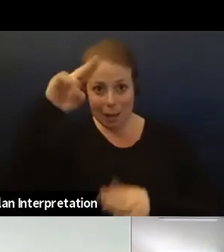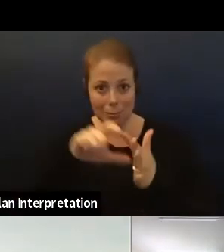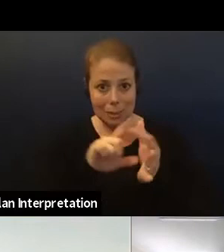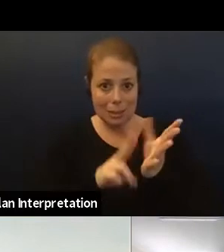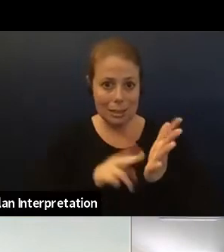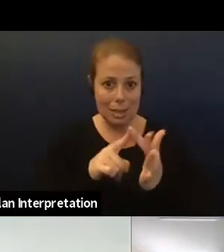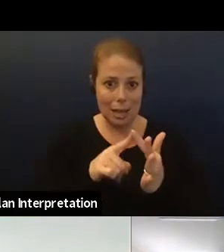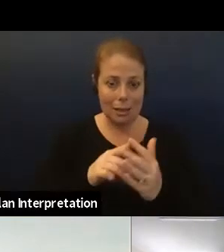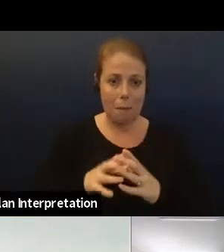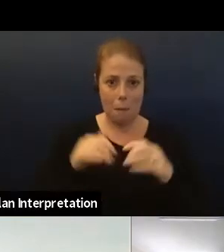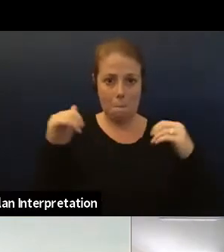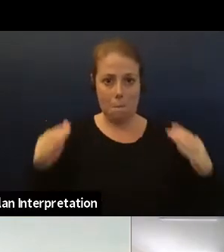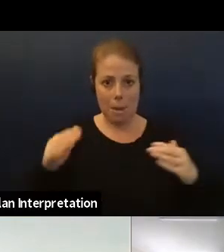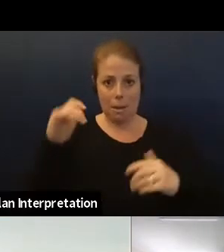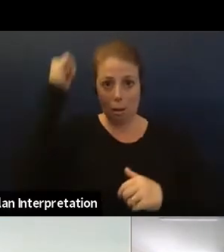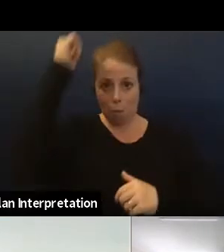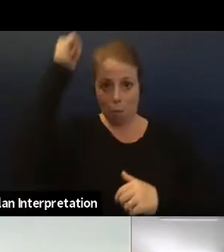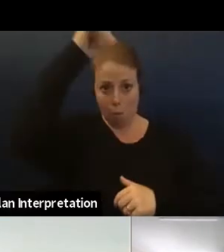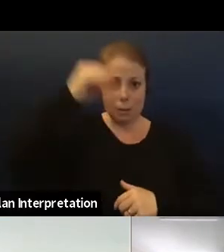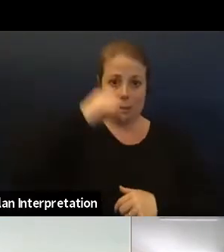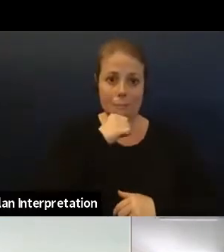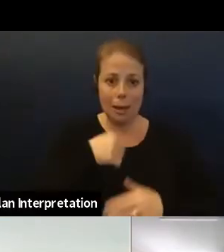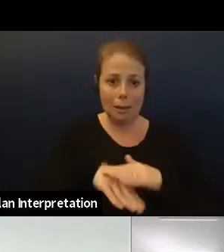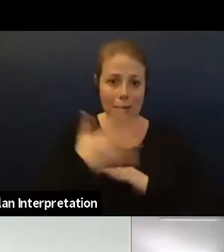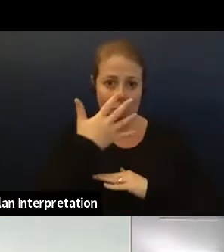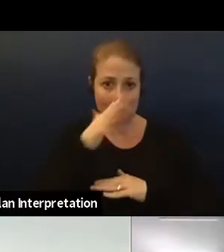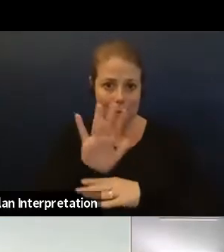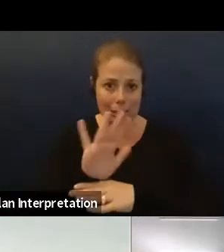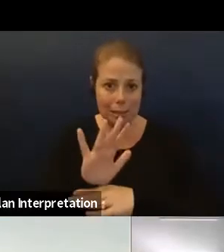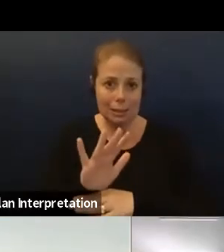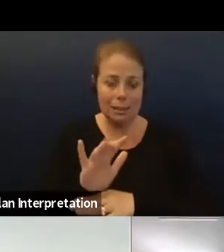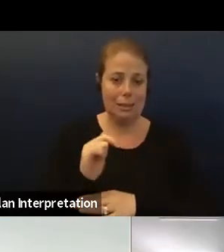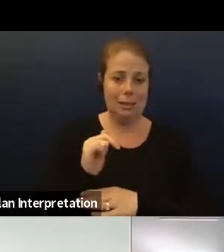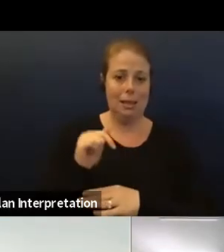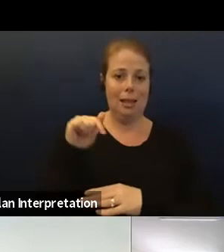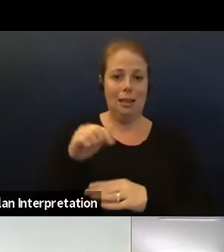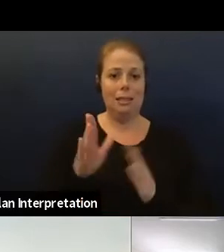early 30s and I'm coming to you from Meanjin or Brisbane on the land of the Turrbal people.